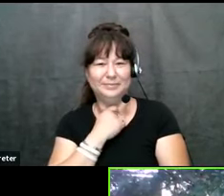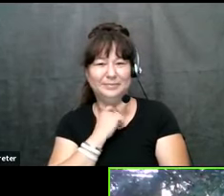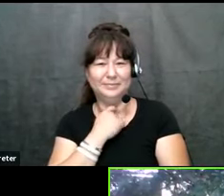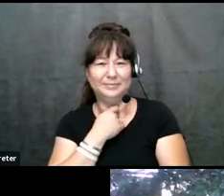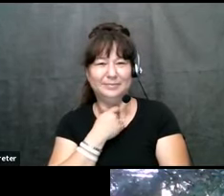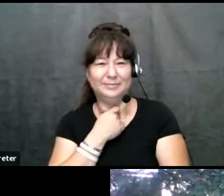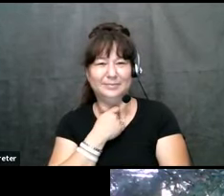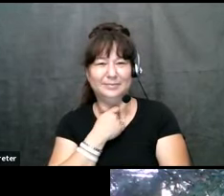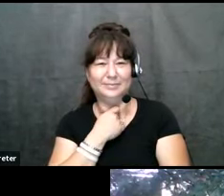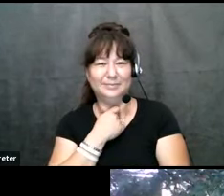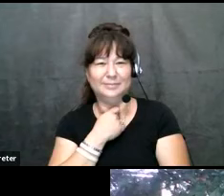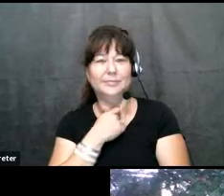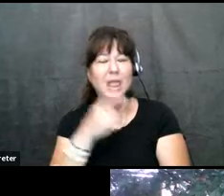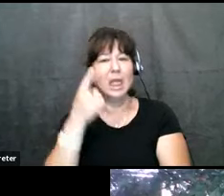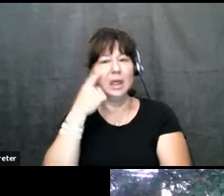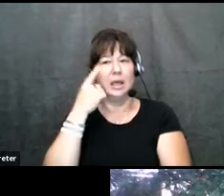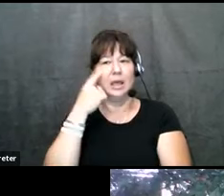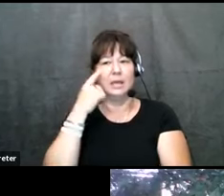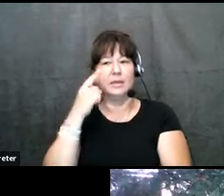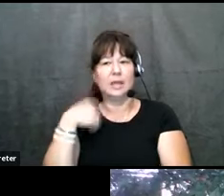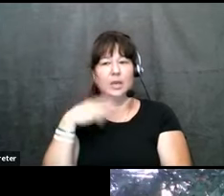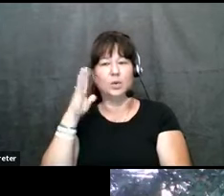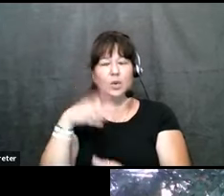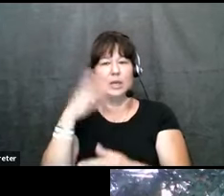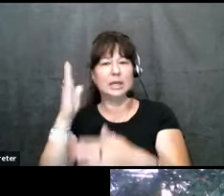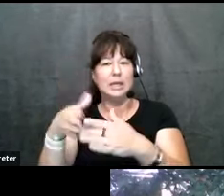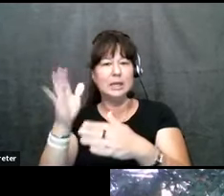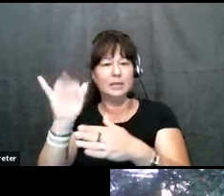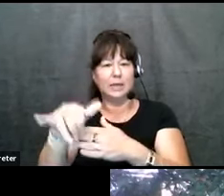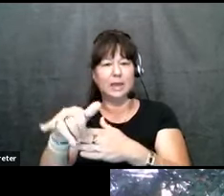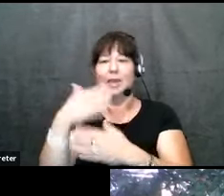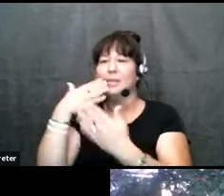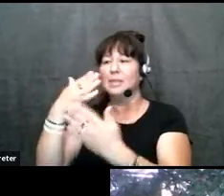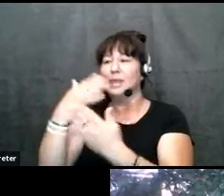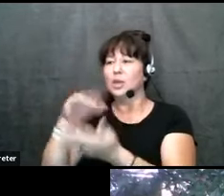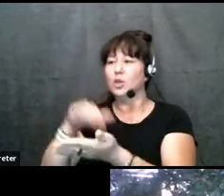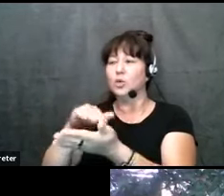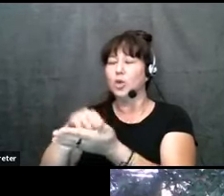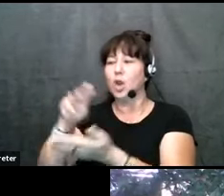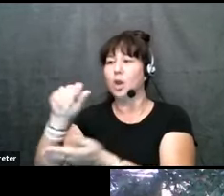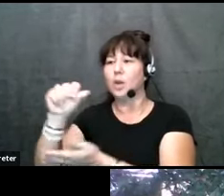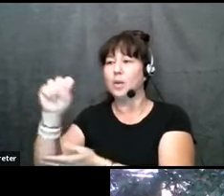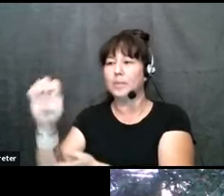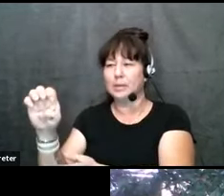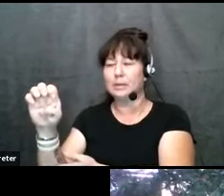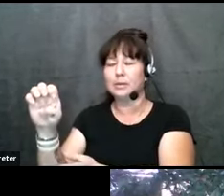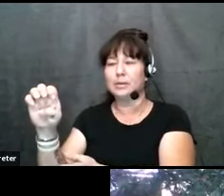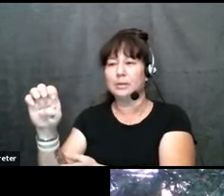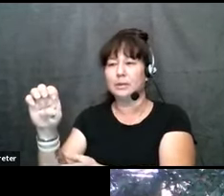I think we're going to end up recording there. Thank you very much, doctora Mase We really appreciate that. That overview.